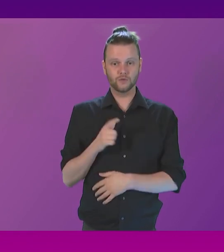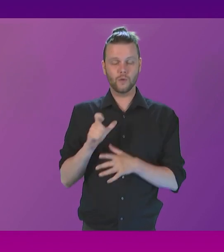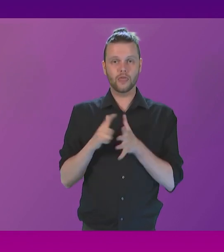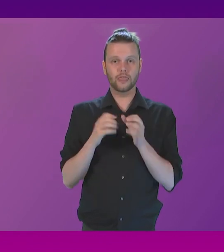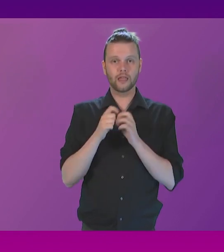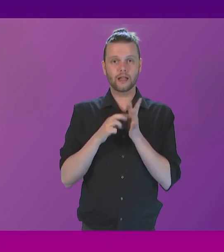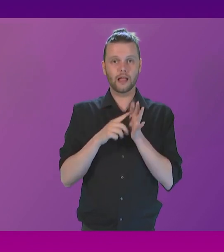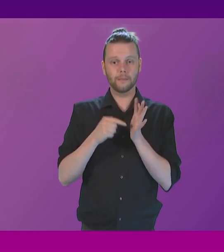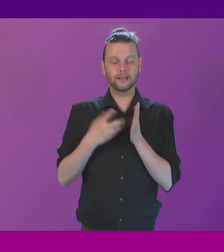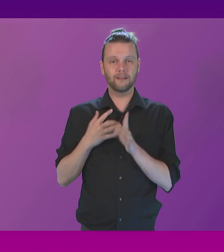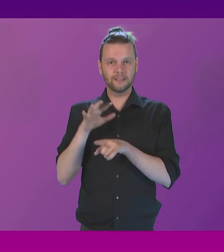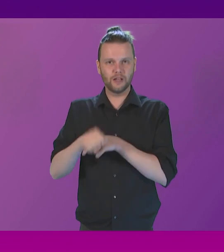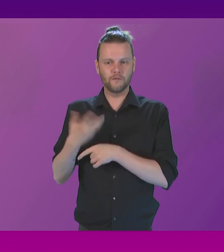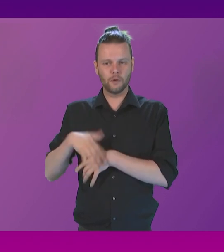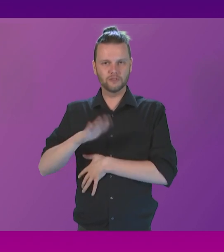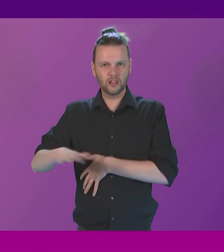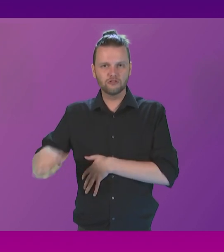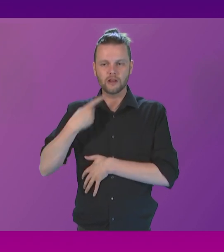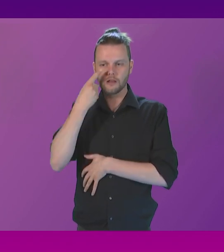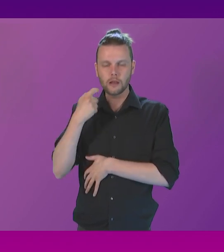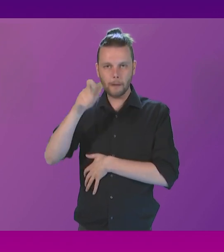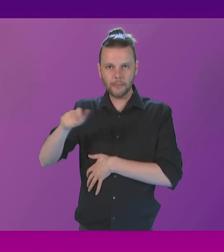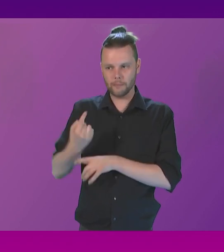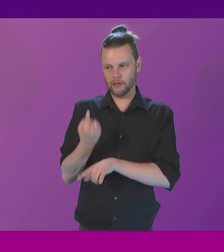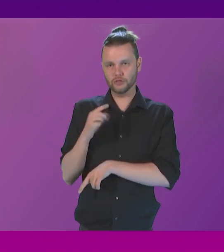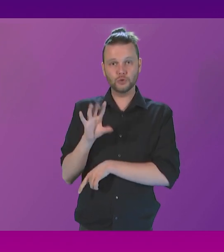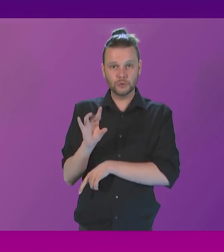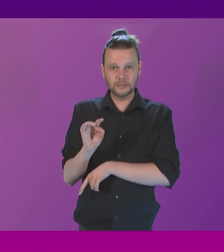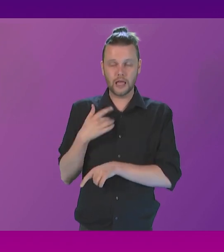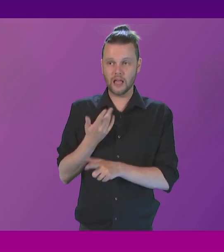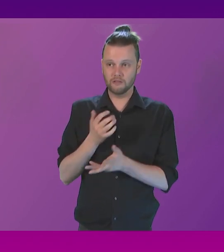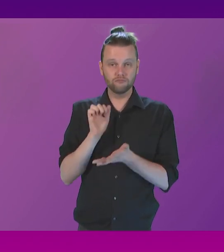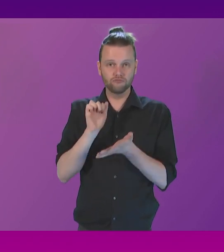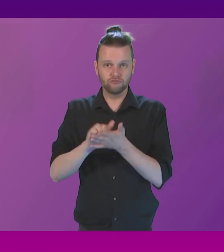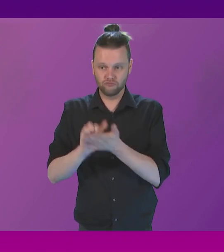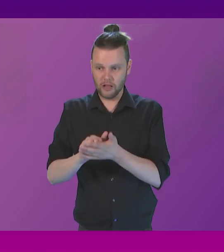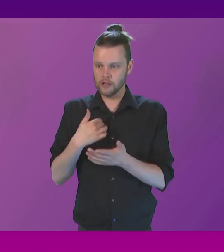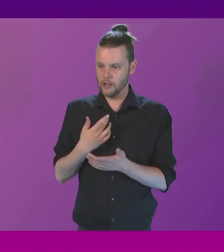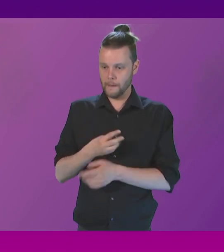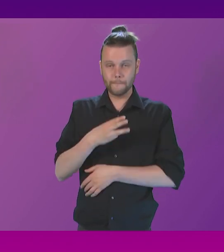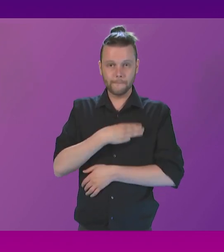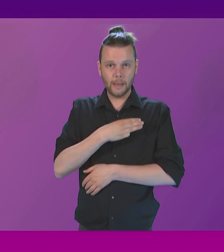Cabinet takeover with children and young people, and—quite rightly—members of both the Children’s